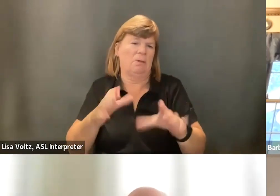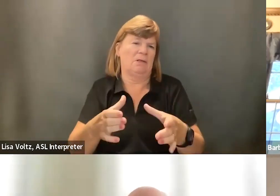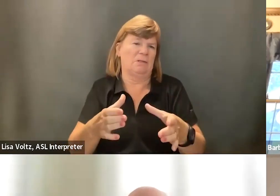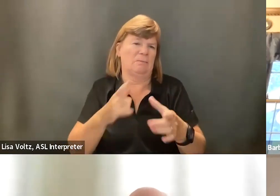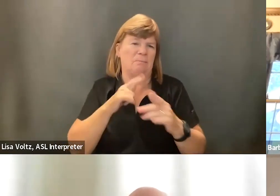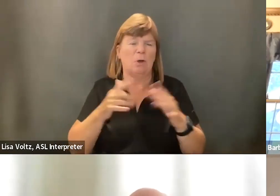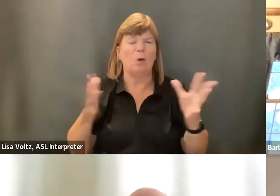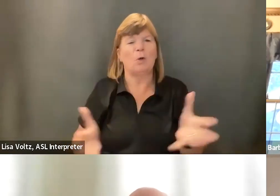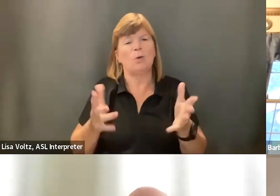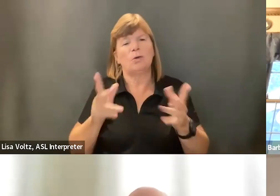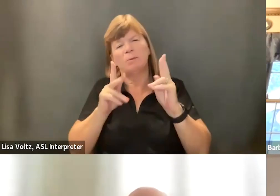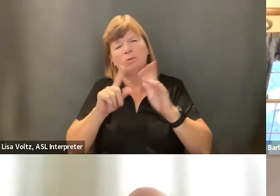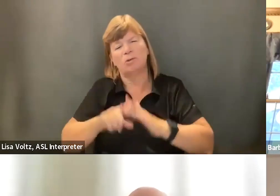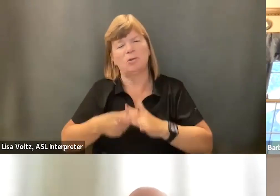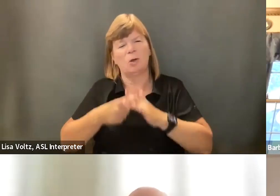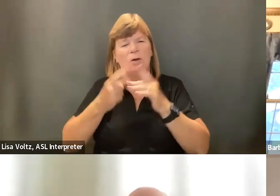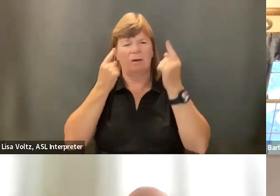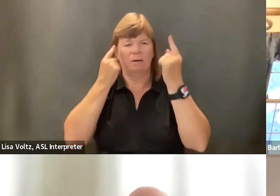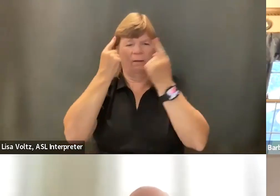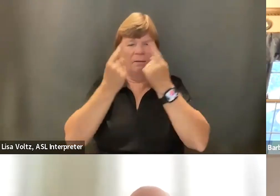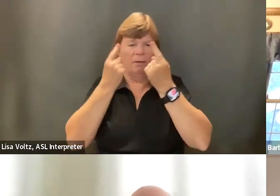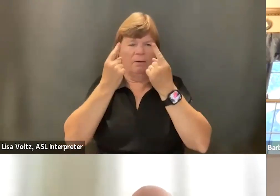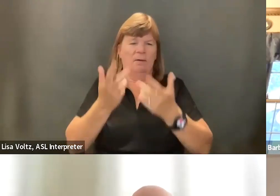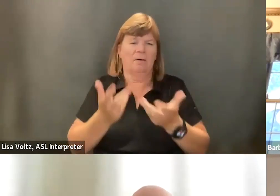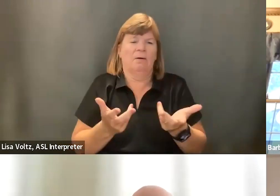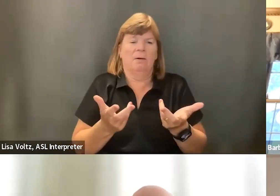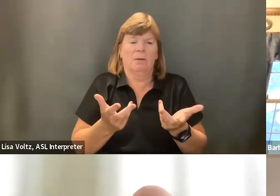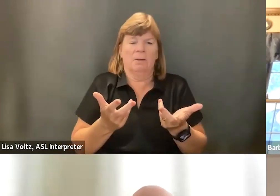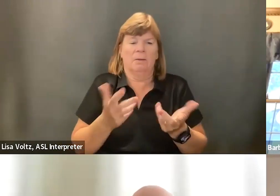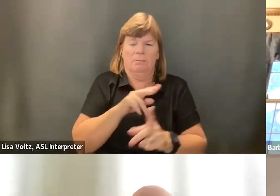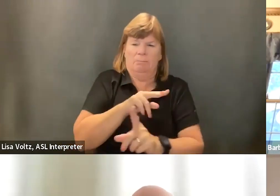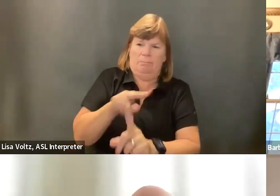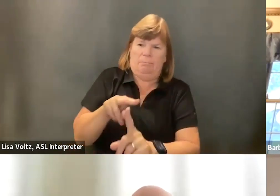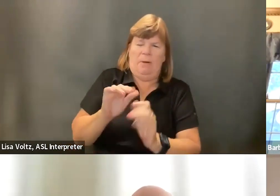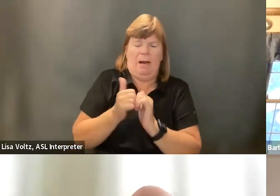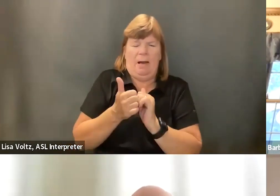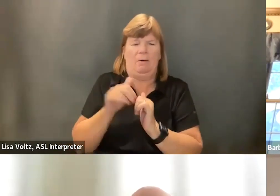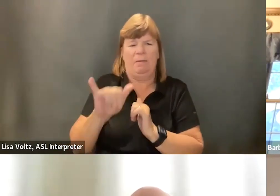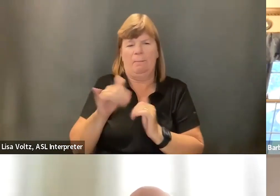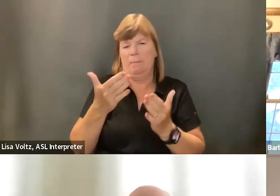to start thinking about um looking at how that might be happening in their classrooms